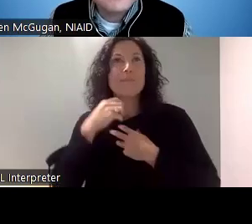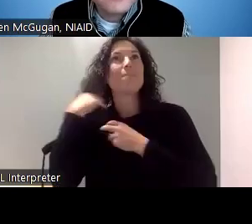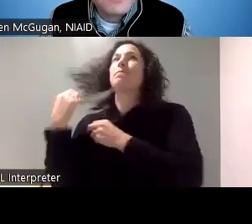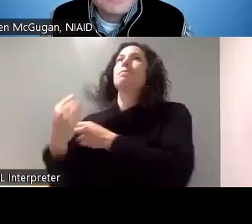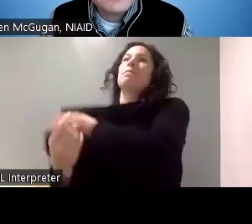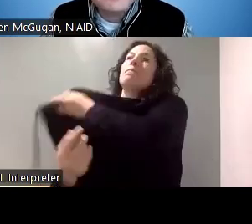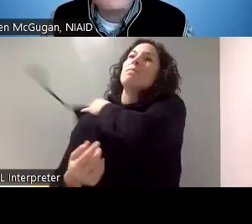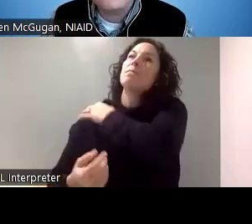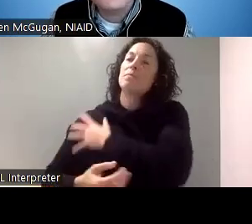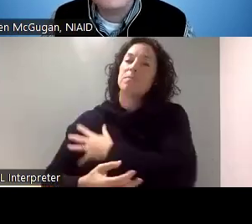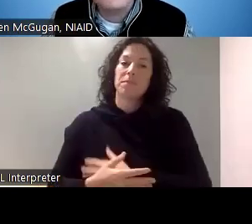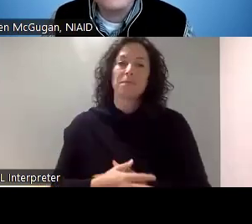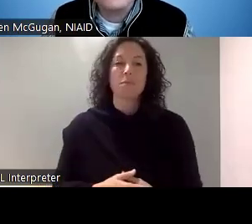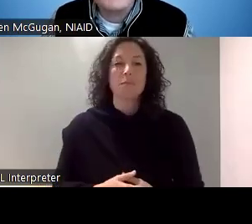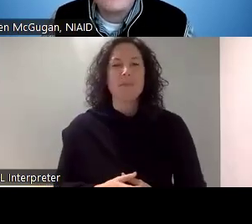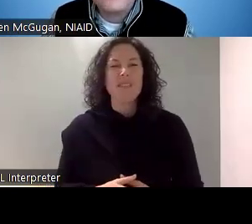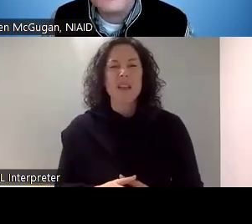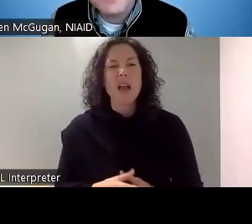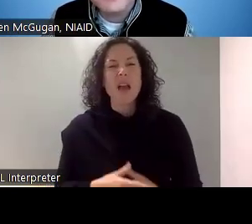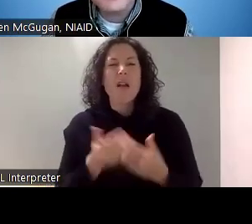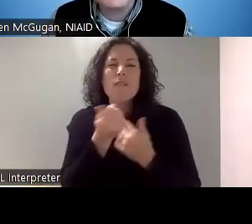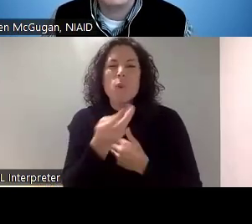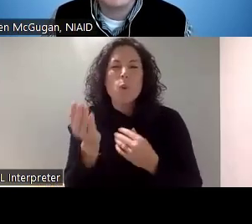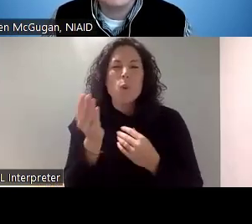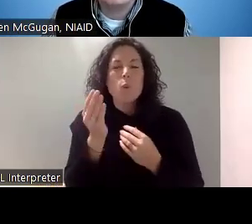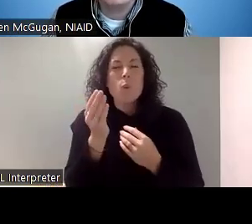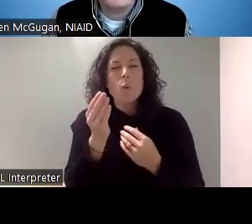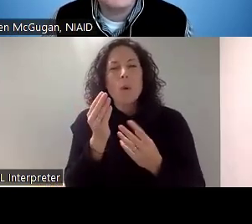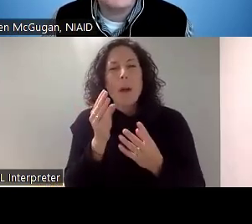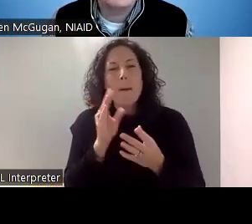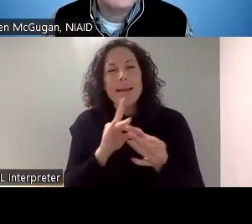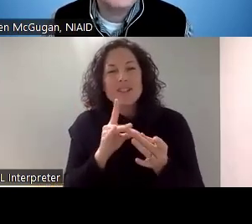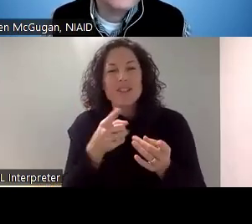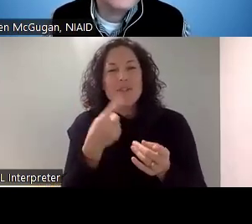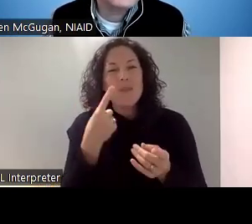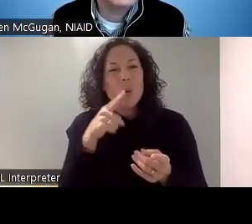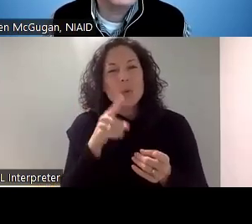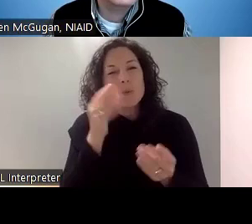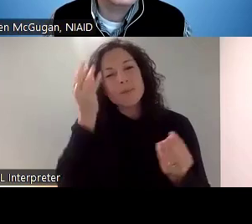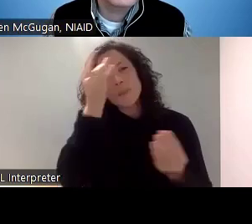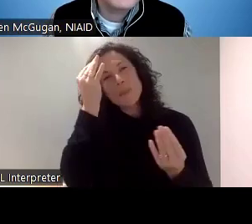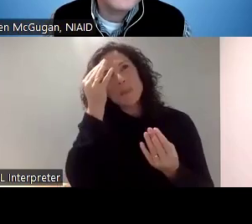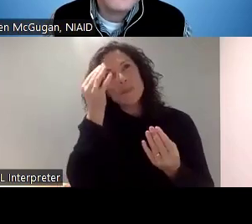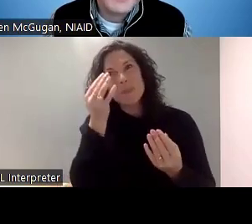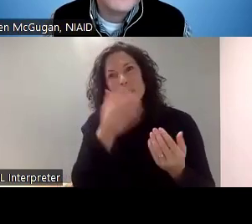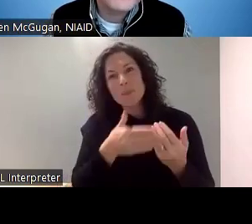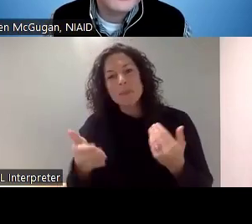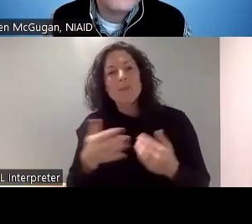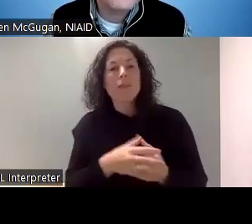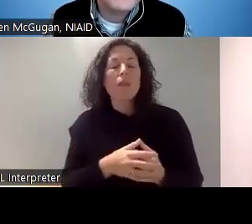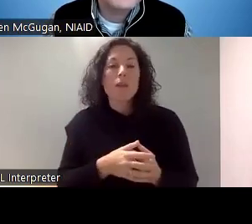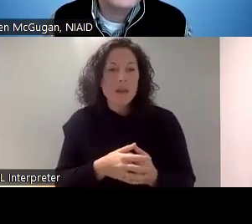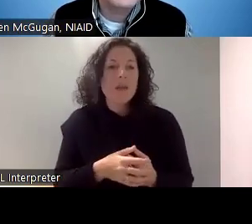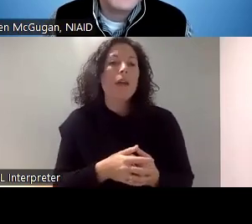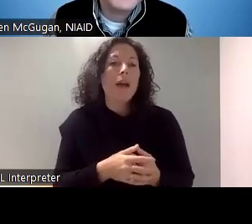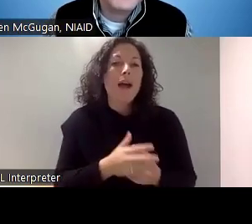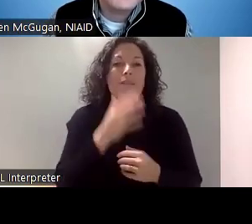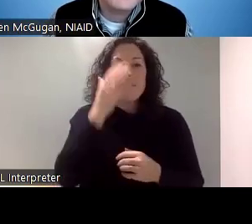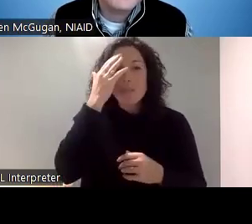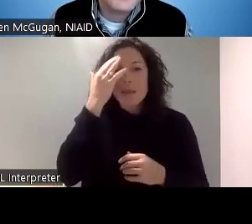So I would like to leave you with a few take-home messages, and the first is, I would encourage you to familiarize yourself with the missions